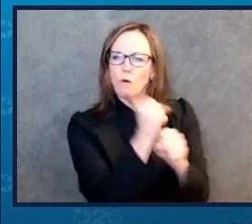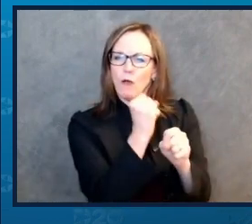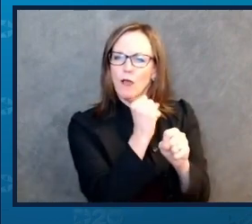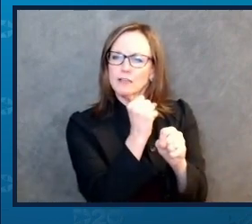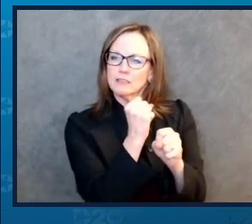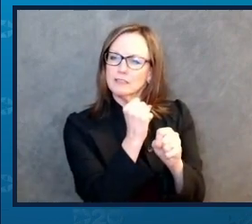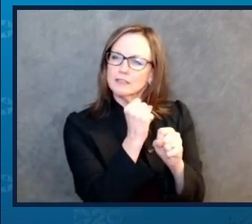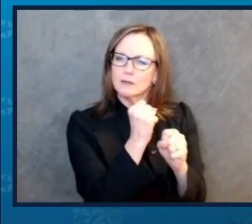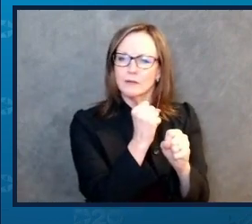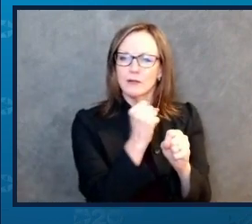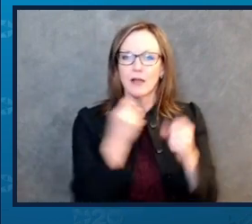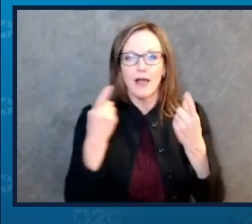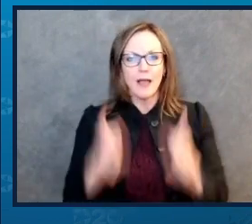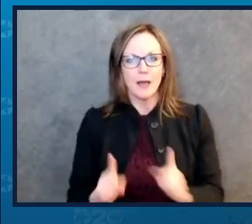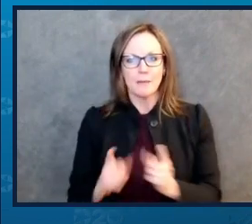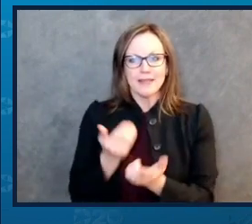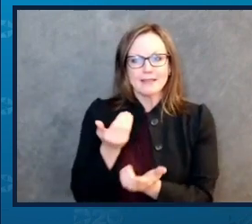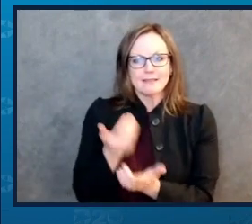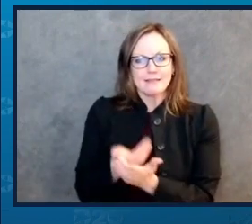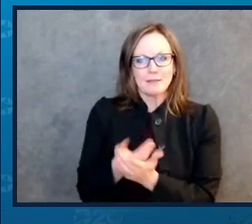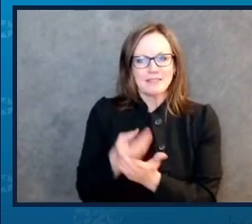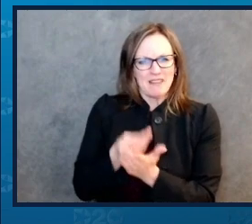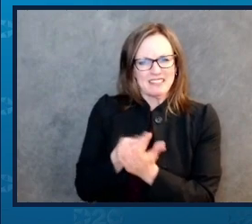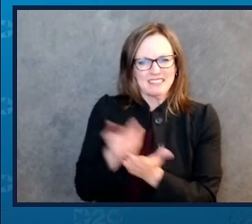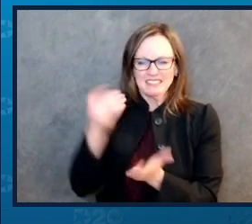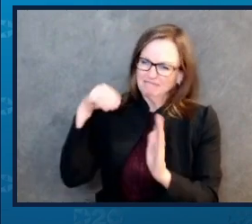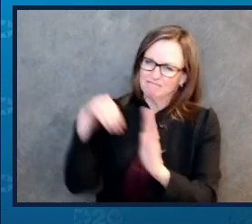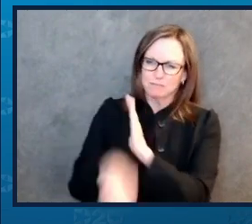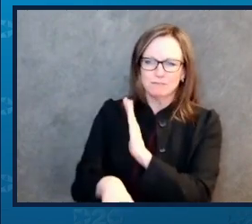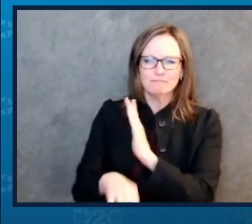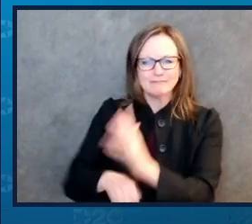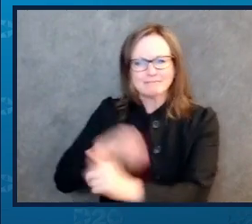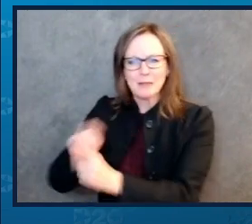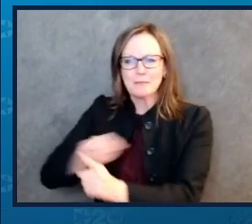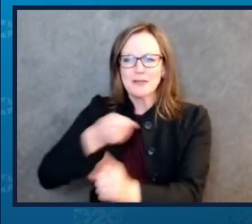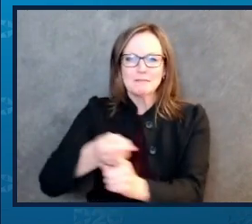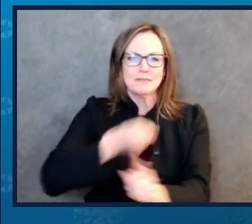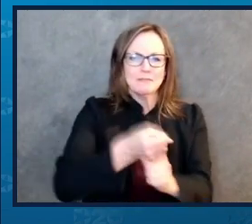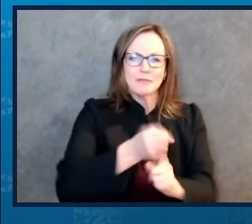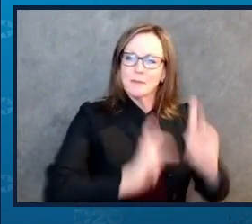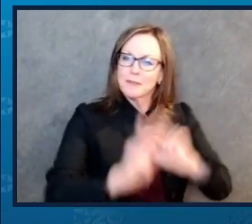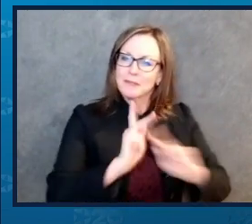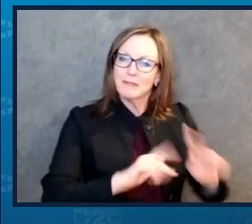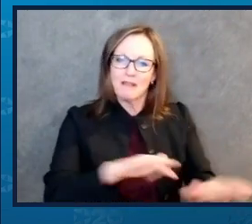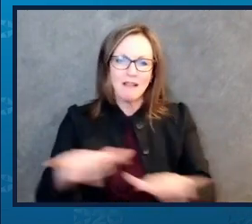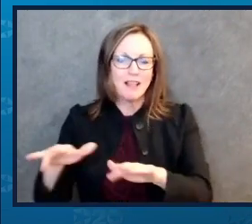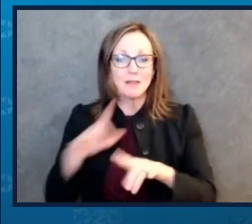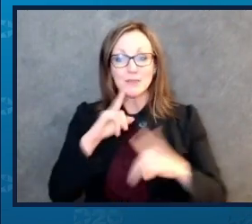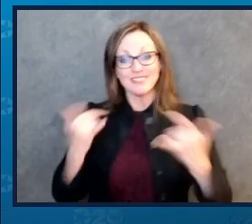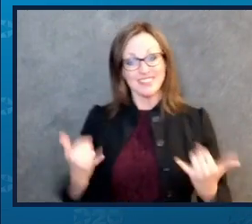MILLIONS OF AMERICANS ARE OUT OF WORK AND COME MACHINE CAN I TIST OF COLORS ARE THE HARDEST HIT.